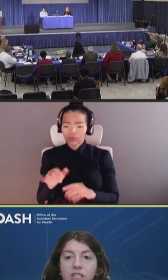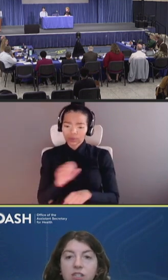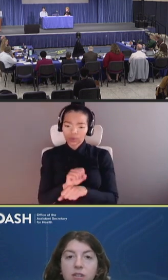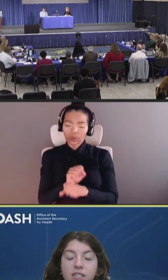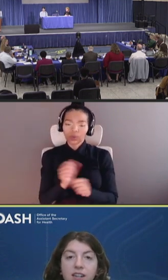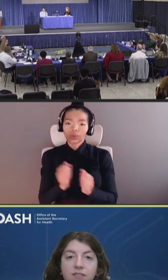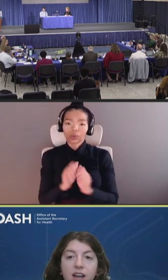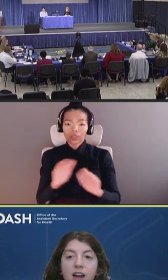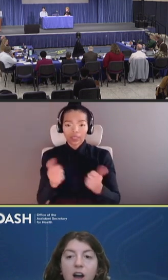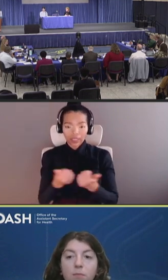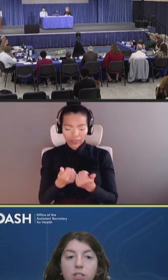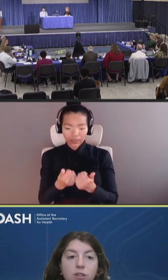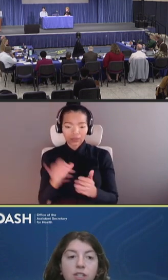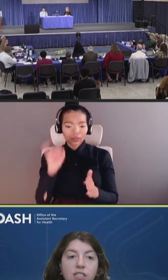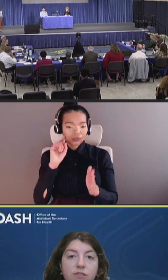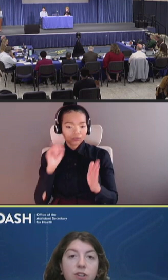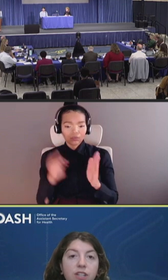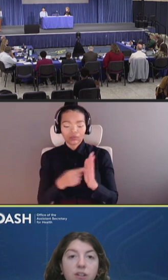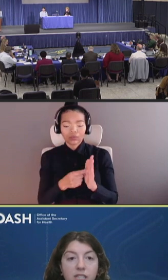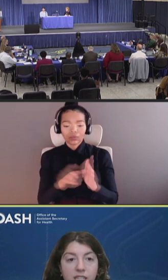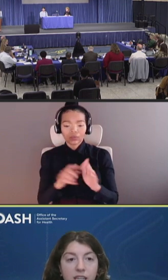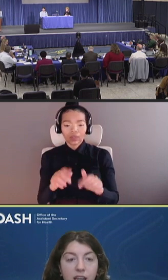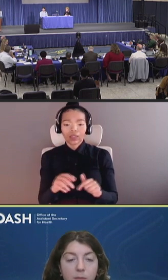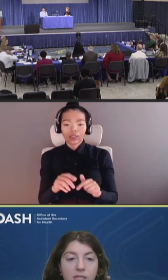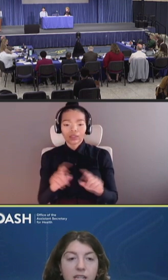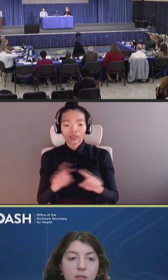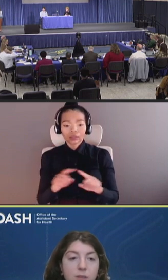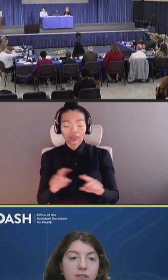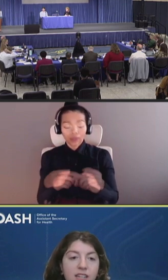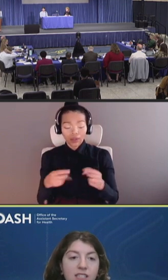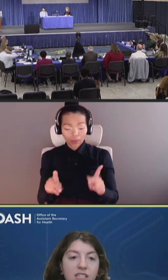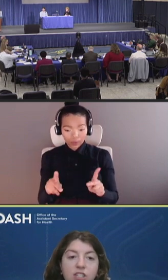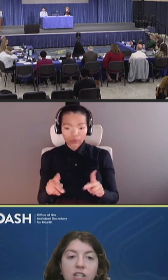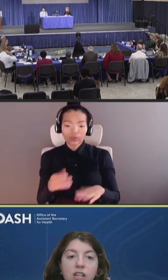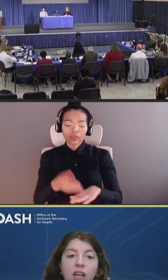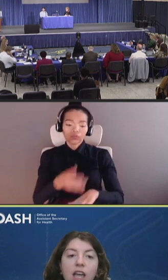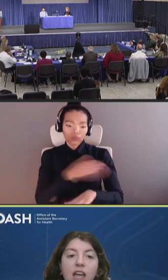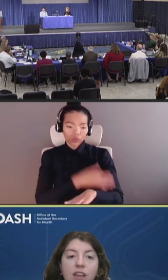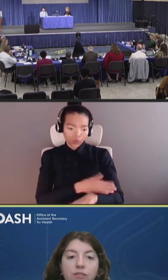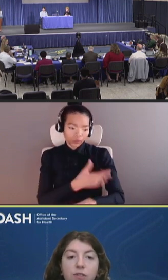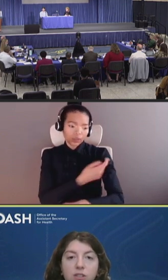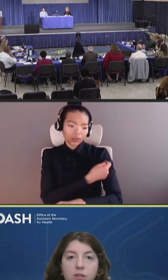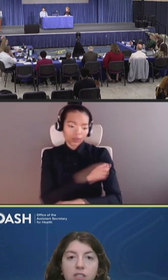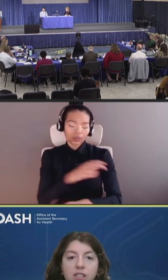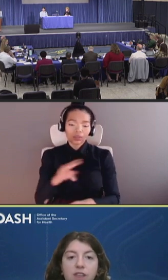to identify opportunities for increasing hepatitis B vaccination if resources and